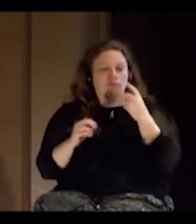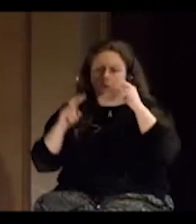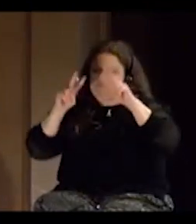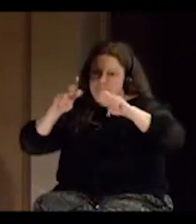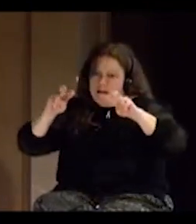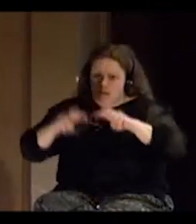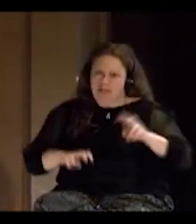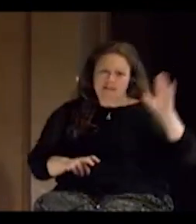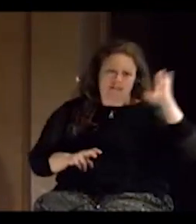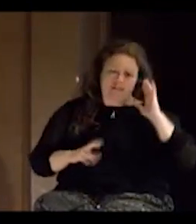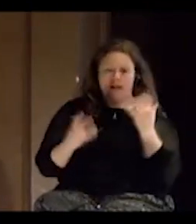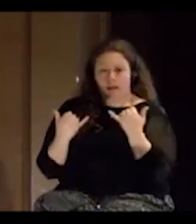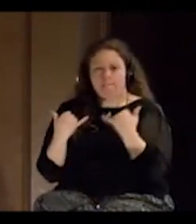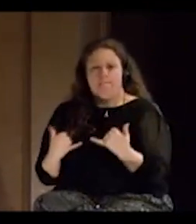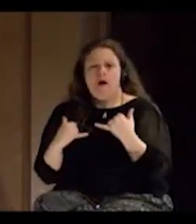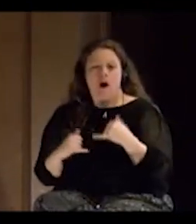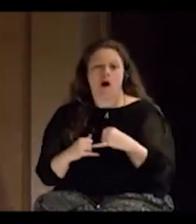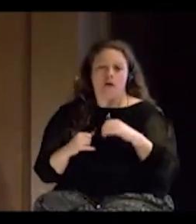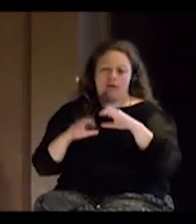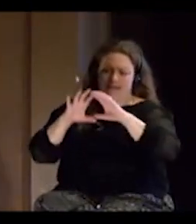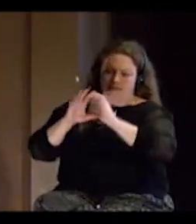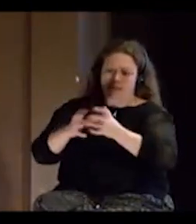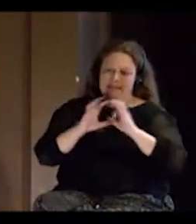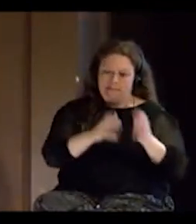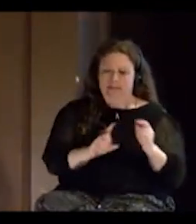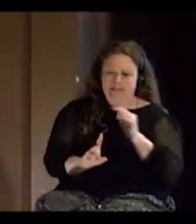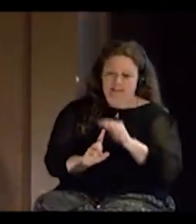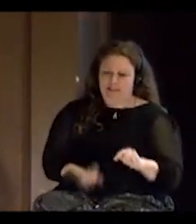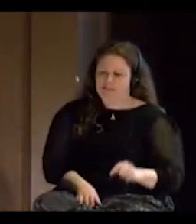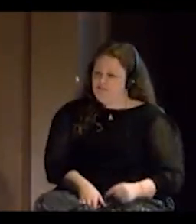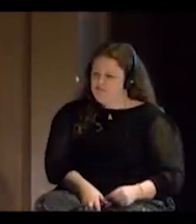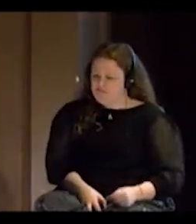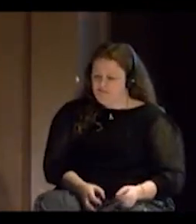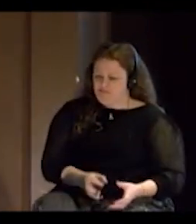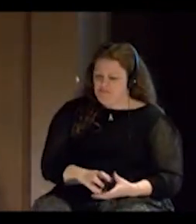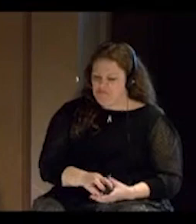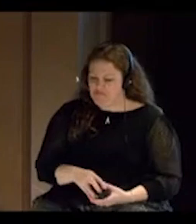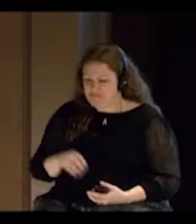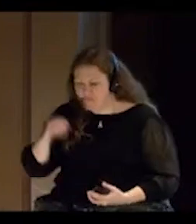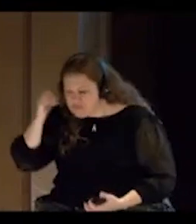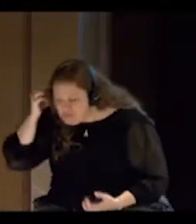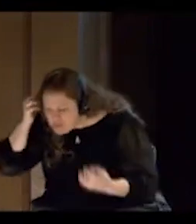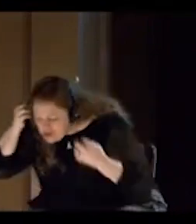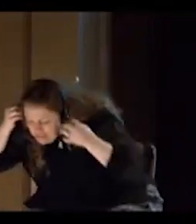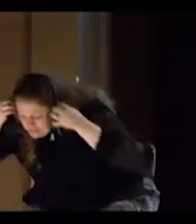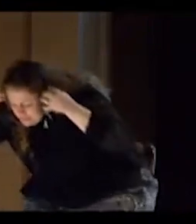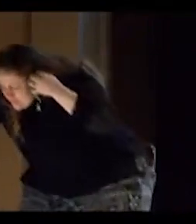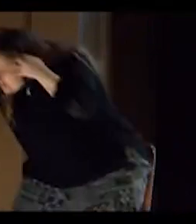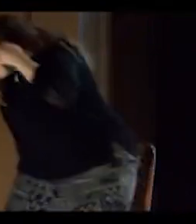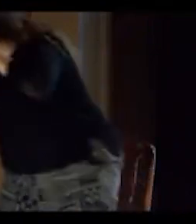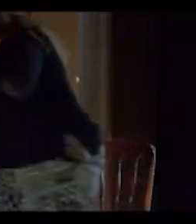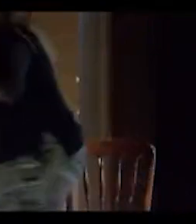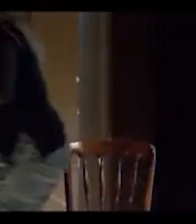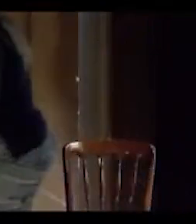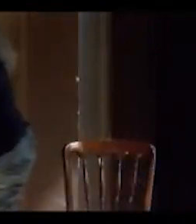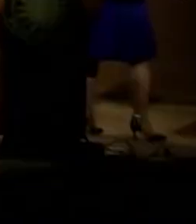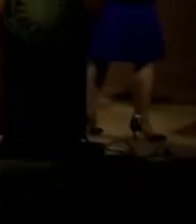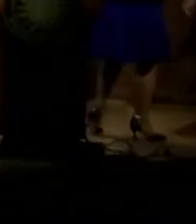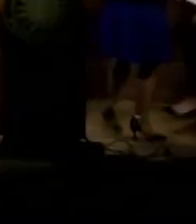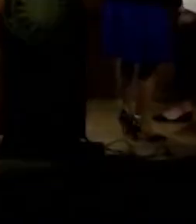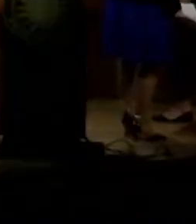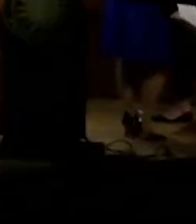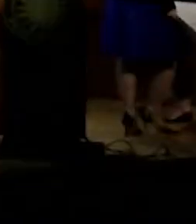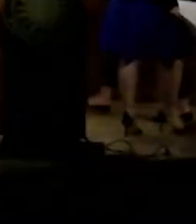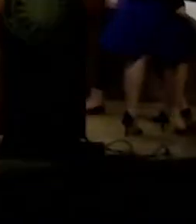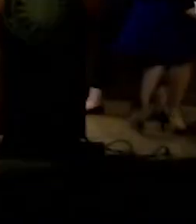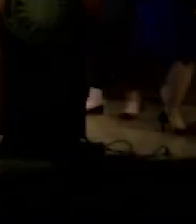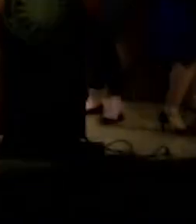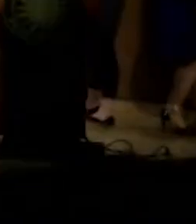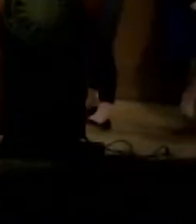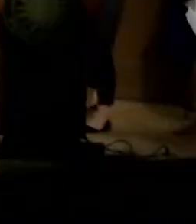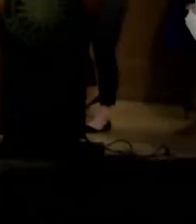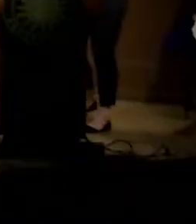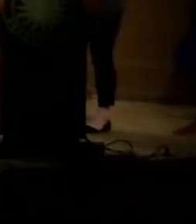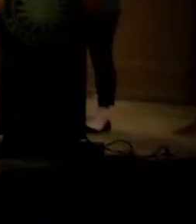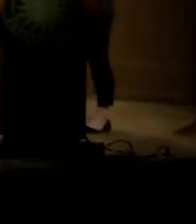Please join me in welcoming Meghan.